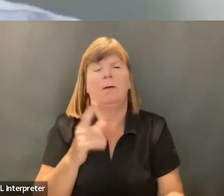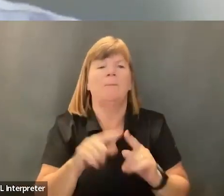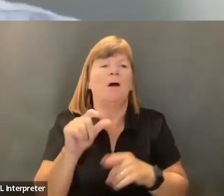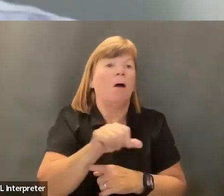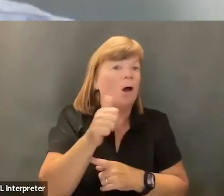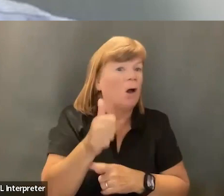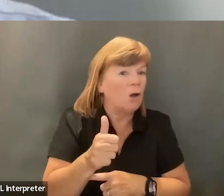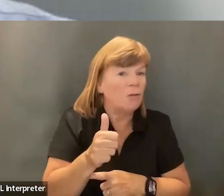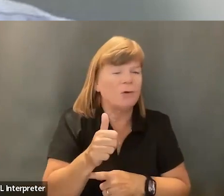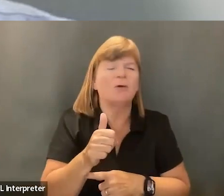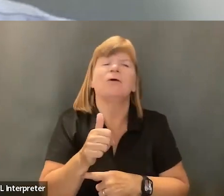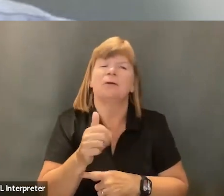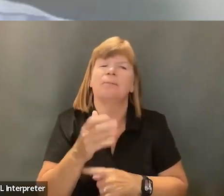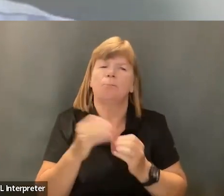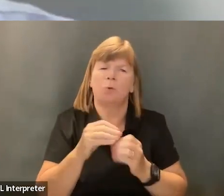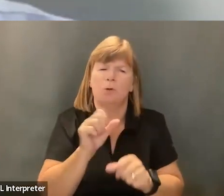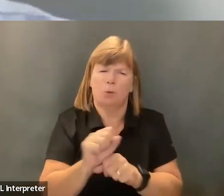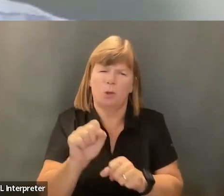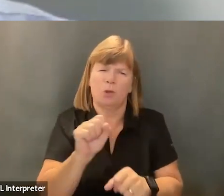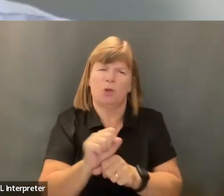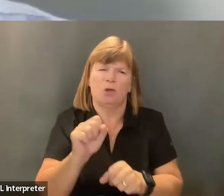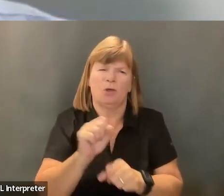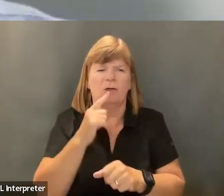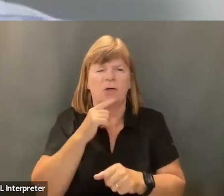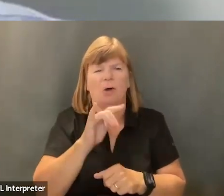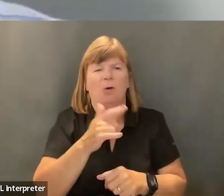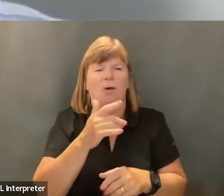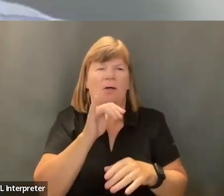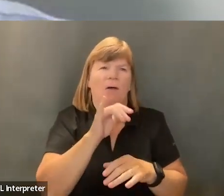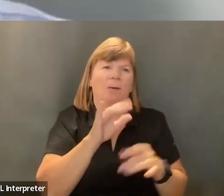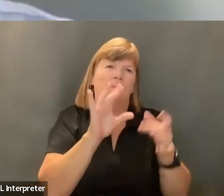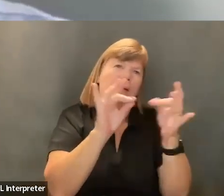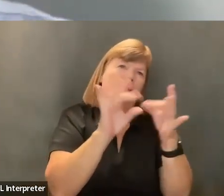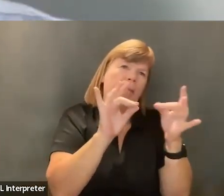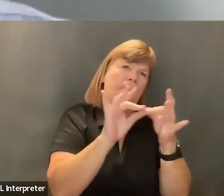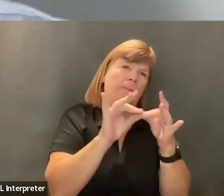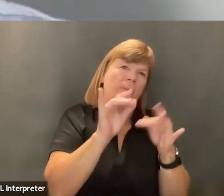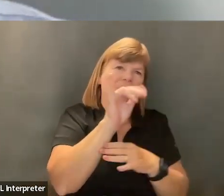a bit more work all right causal inferences or where you've got to infer something at the end